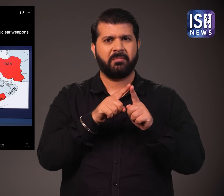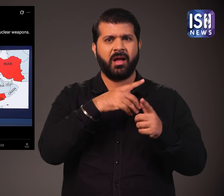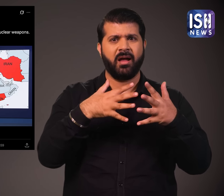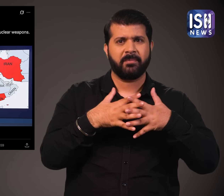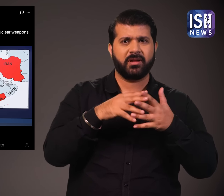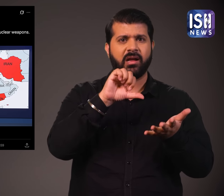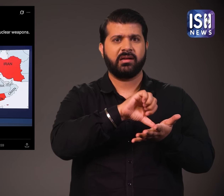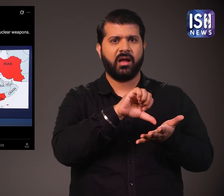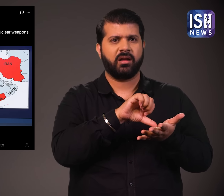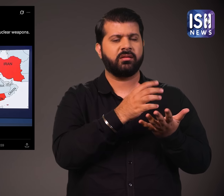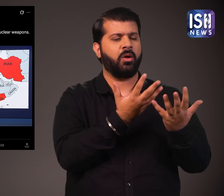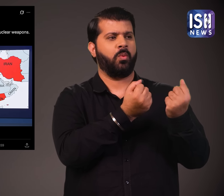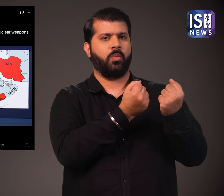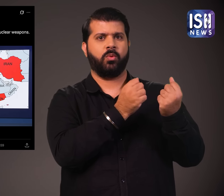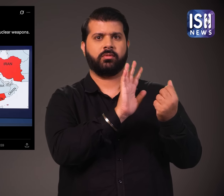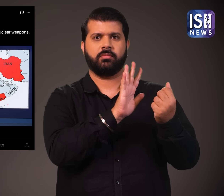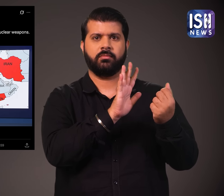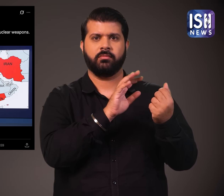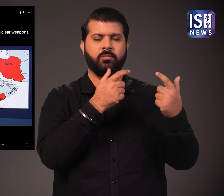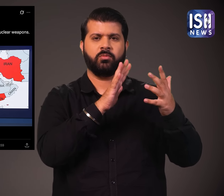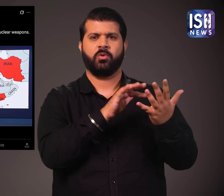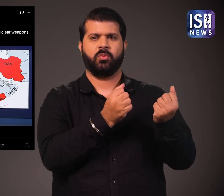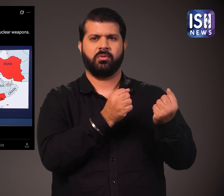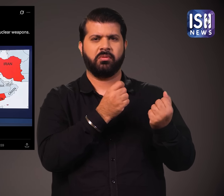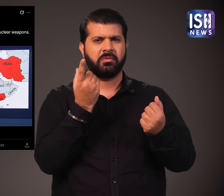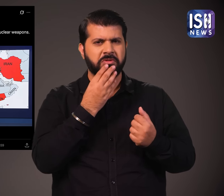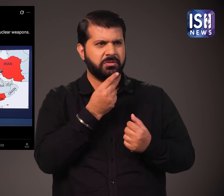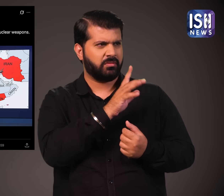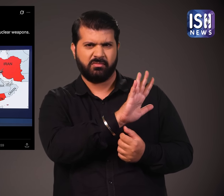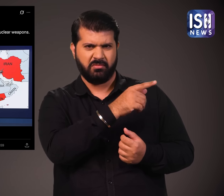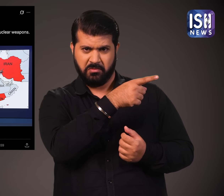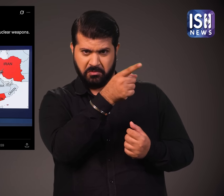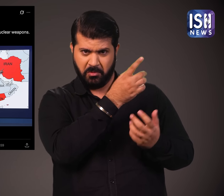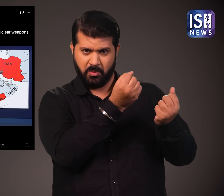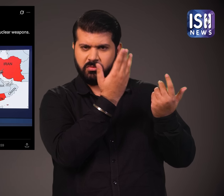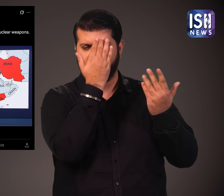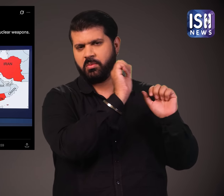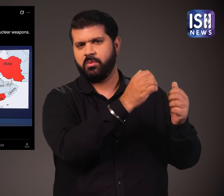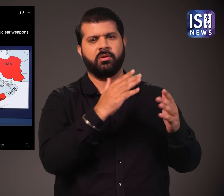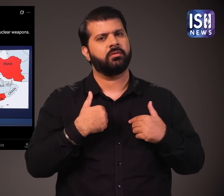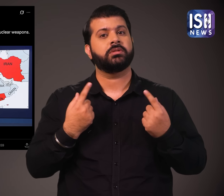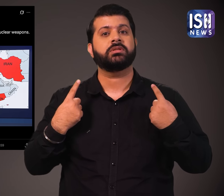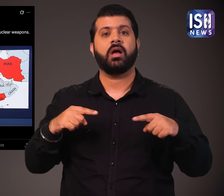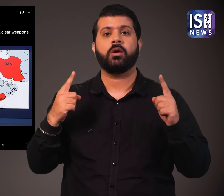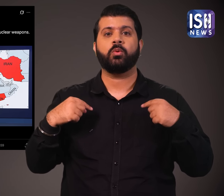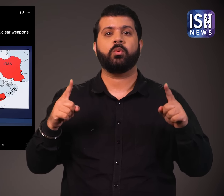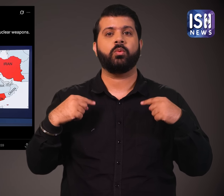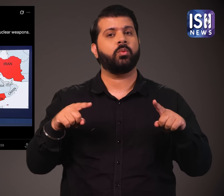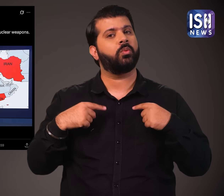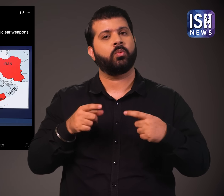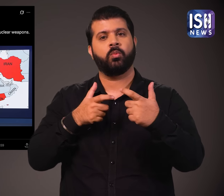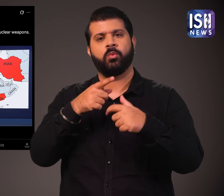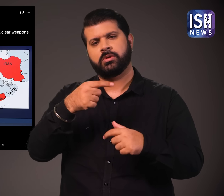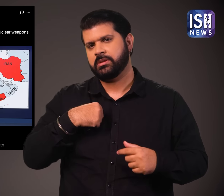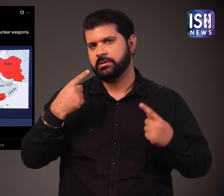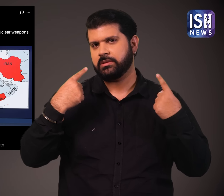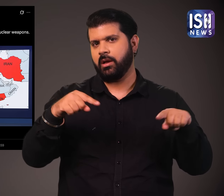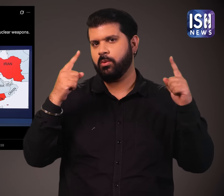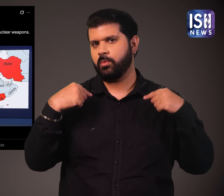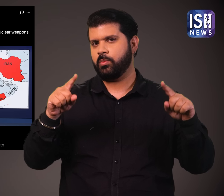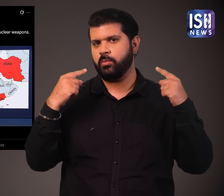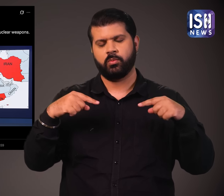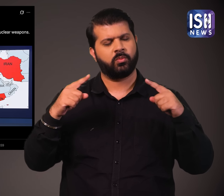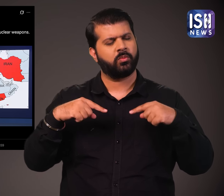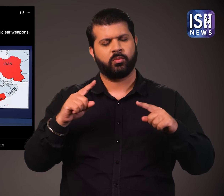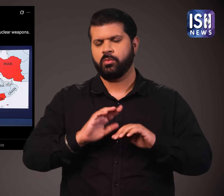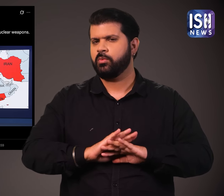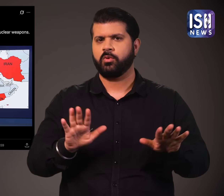Even when the U.S. and Iran were holding talks, Israel, which is also part of the war, was still threatening to attack Iran.